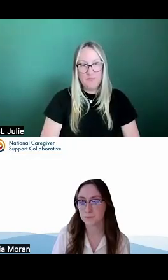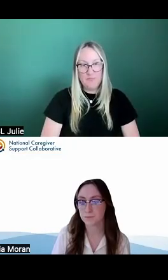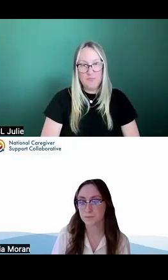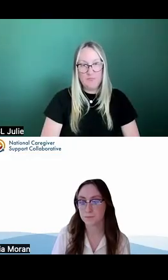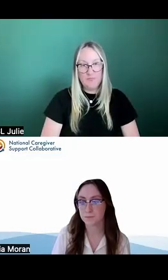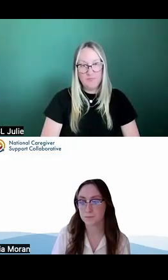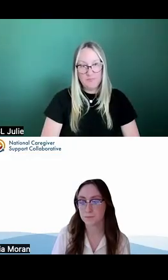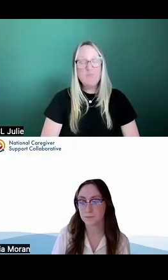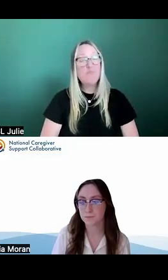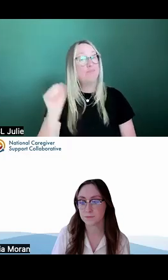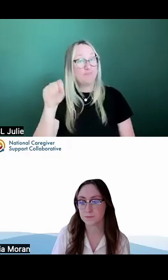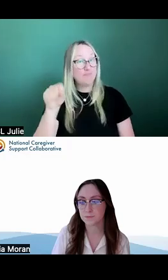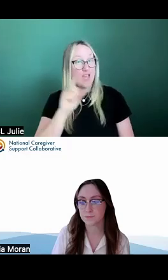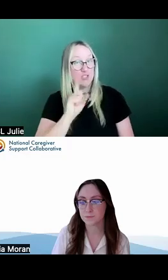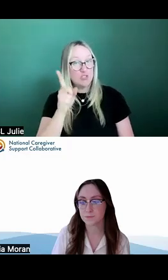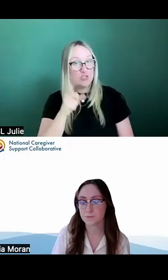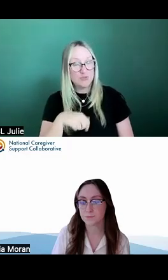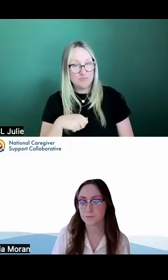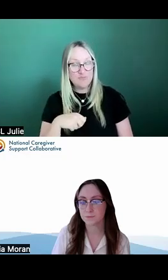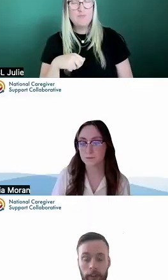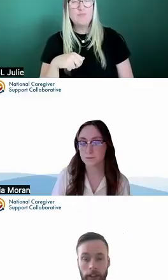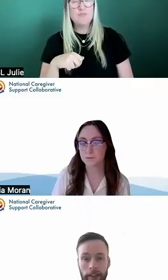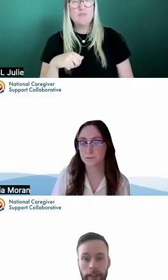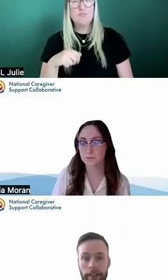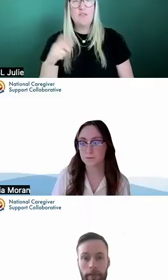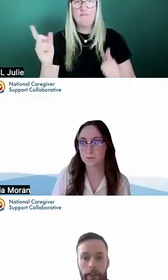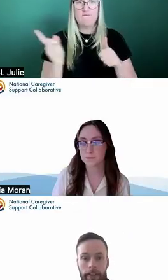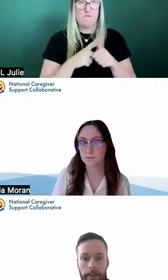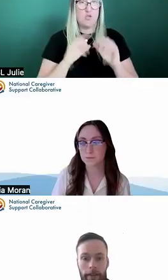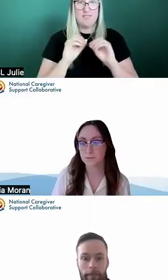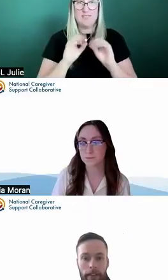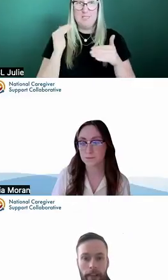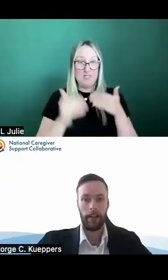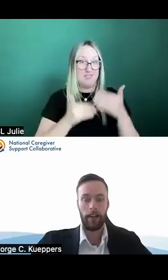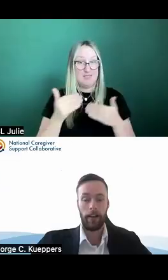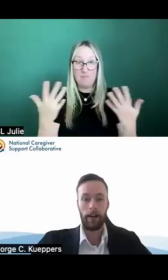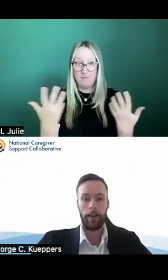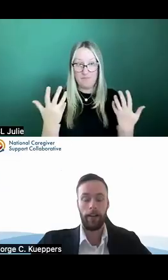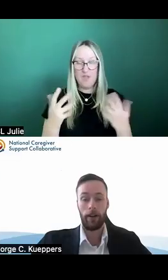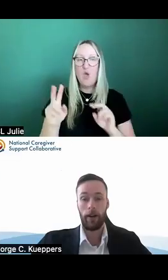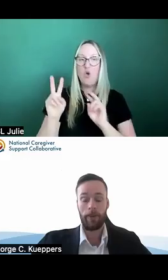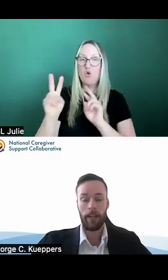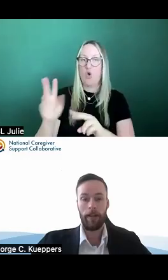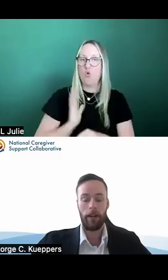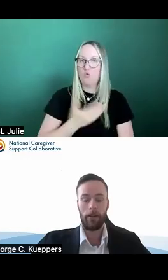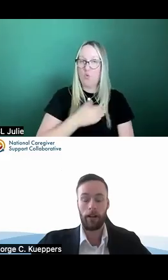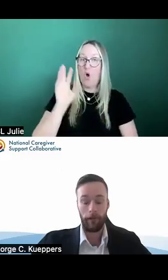Yeah, absolutely. The first clear easy step is visiting our website